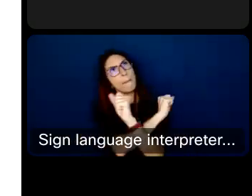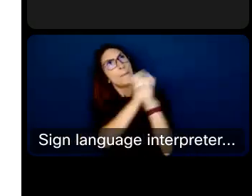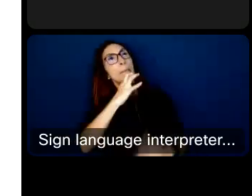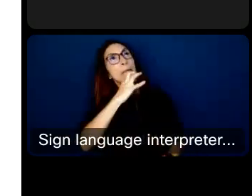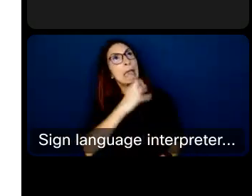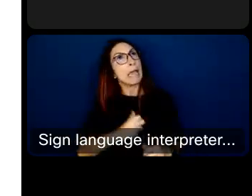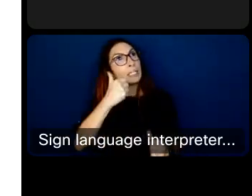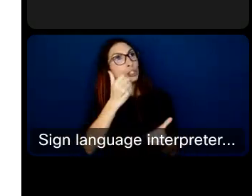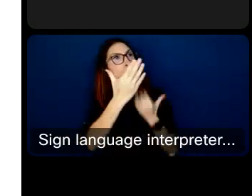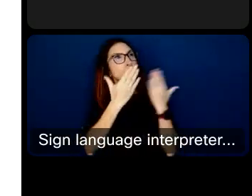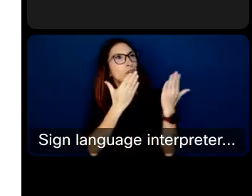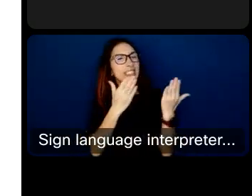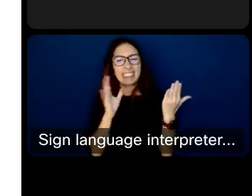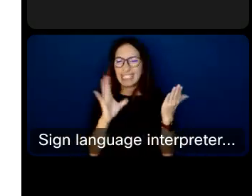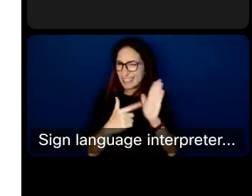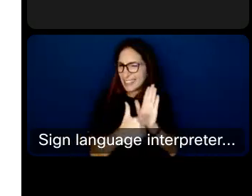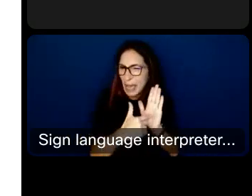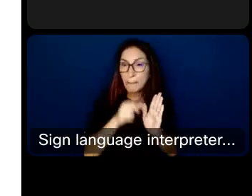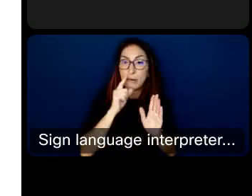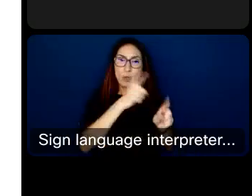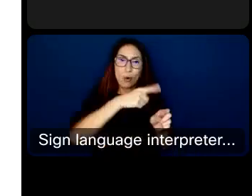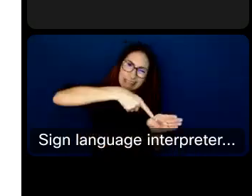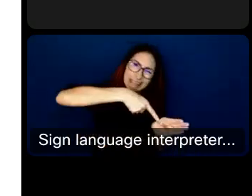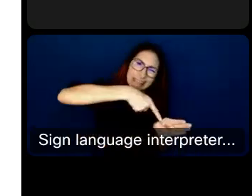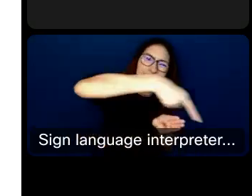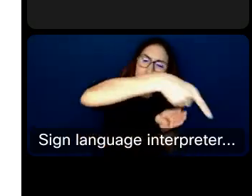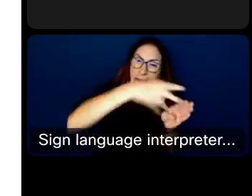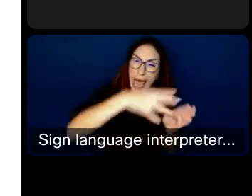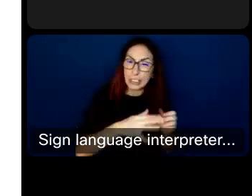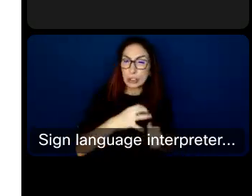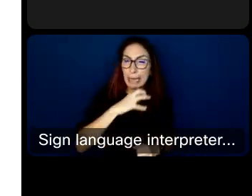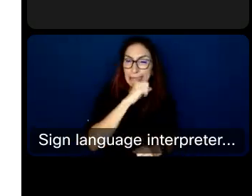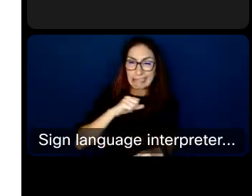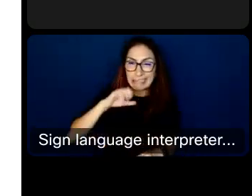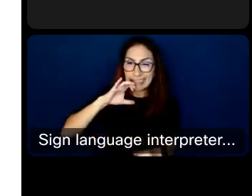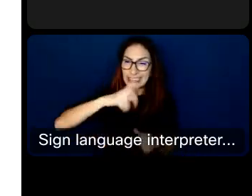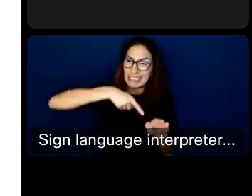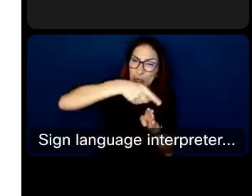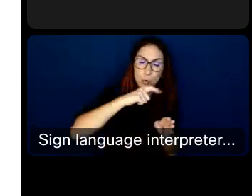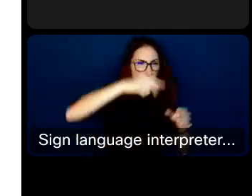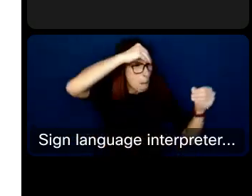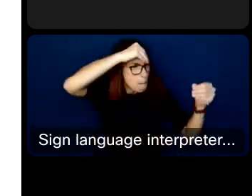specialist like a gerontologist who is an expert in aging, we